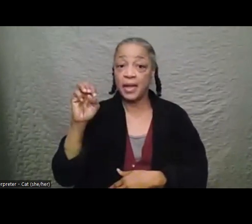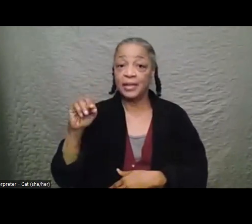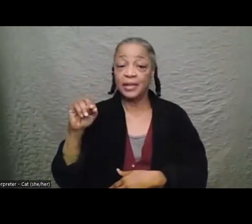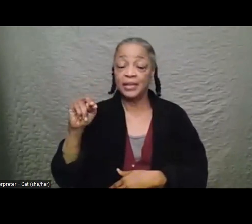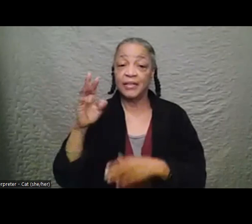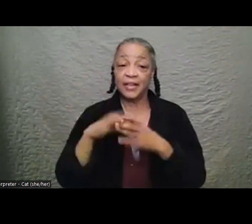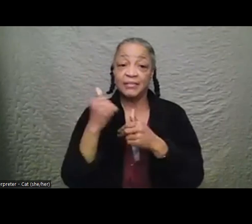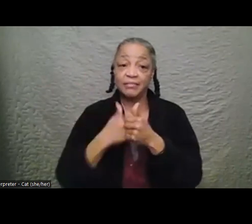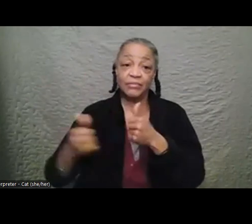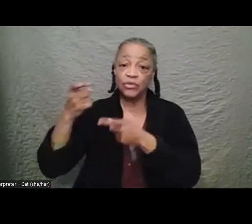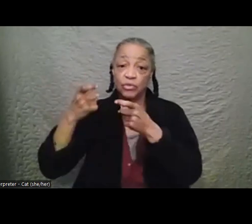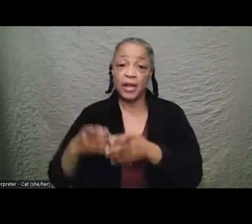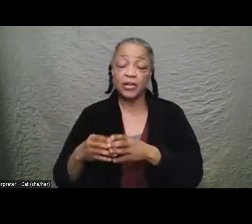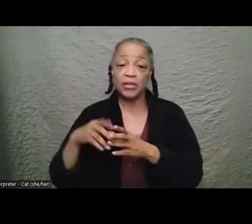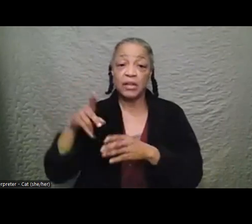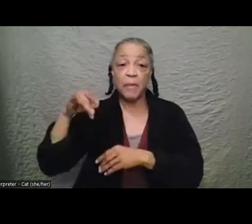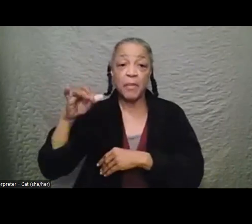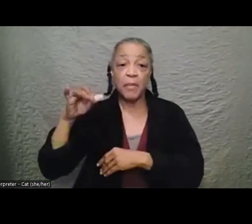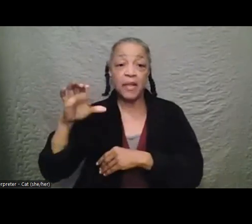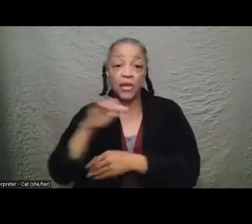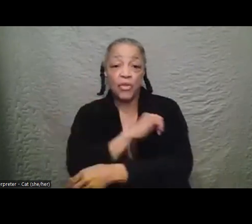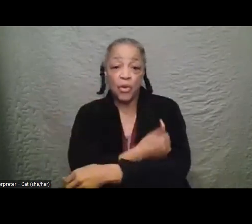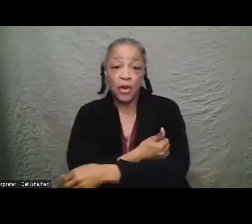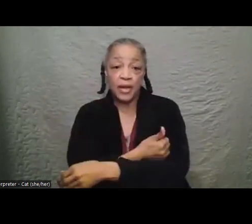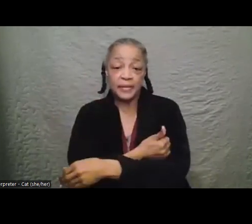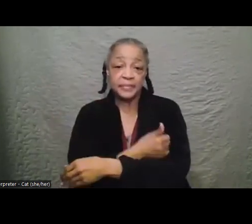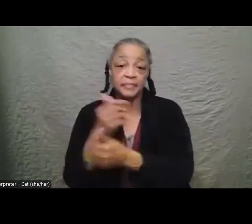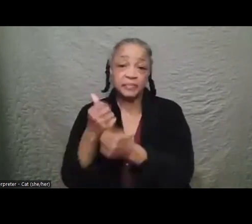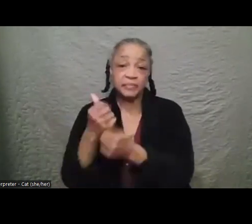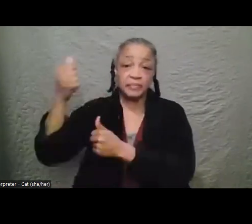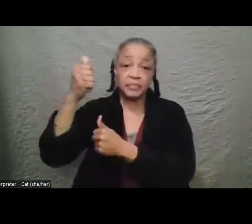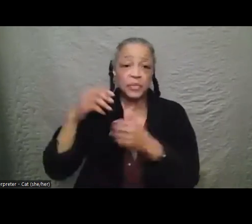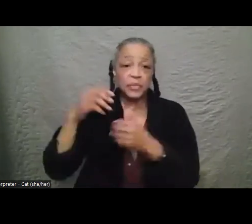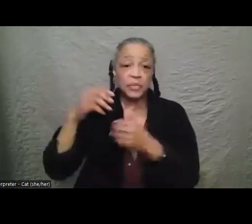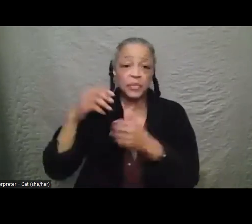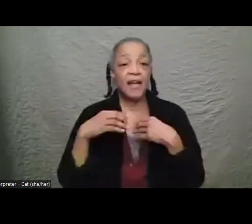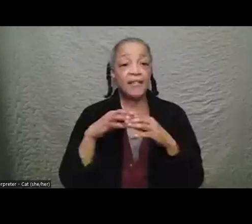, I am sure she can speak better to this, but we also have a crisis of caregivers.